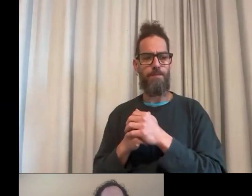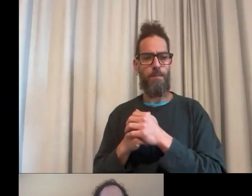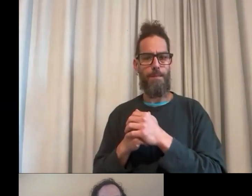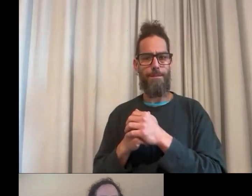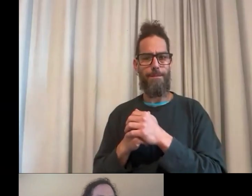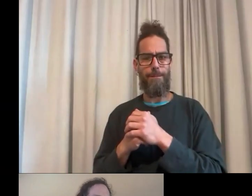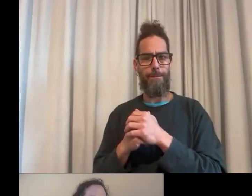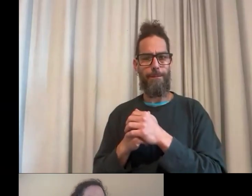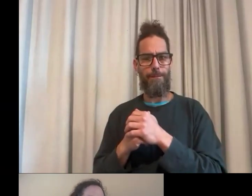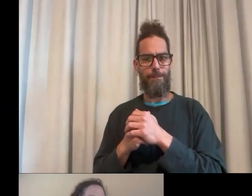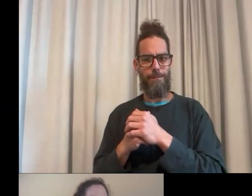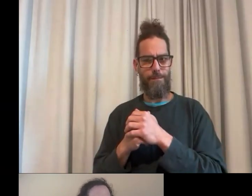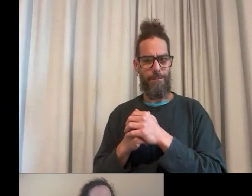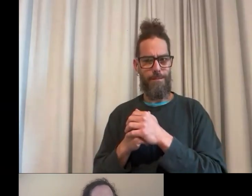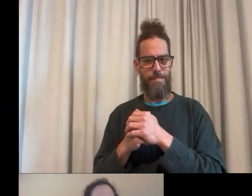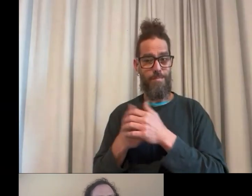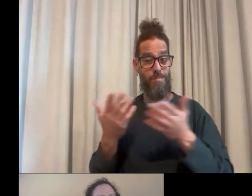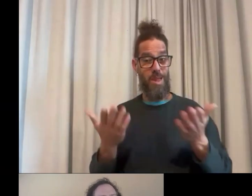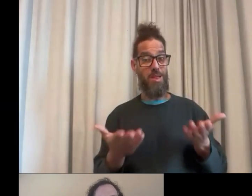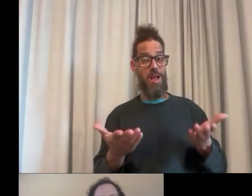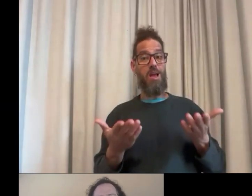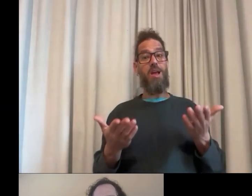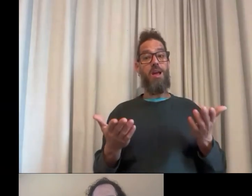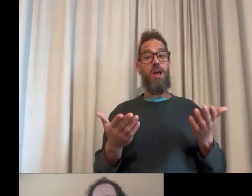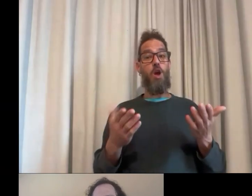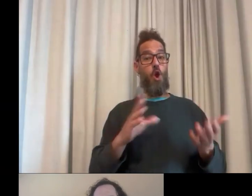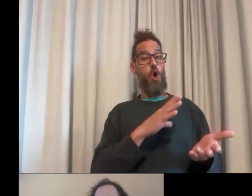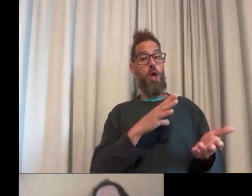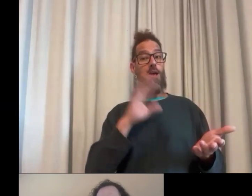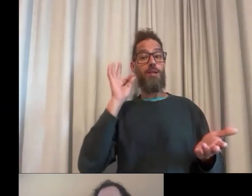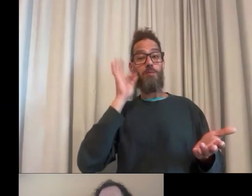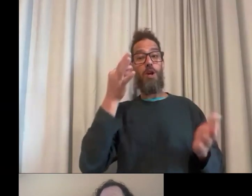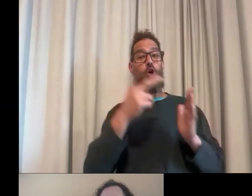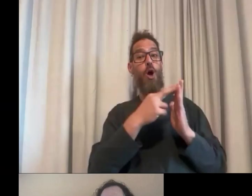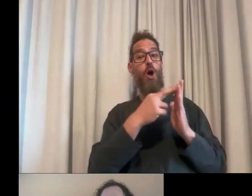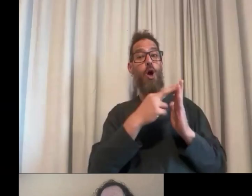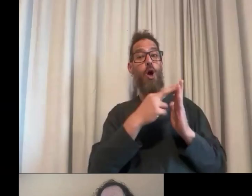Now, there is an exclusion for things that were published before the deadline that